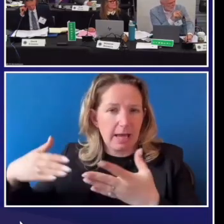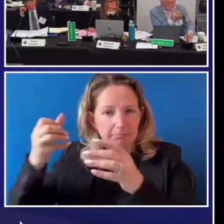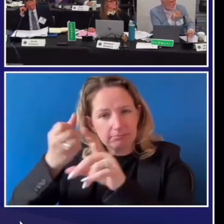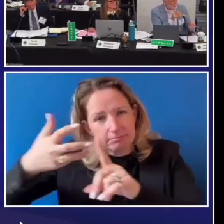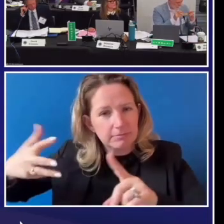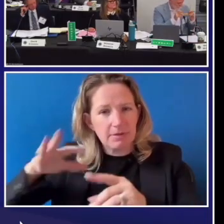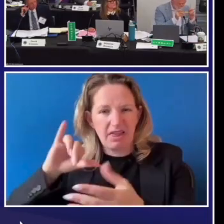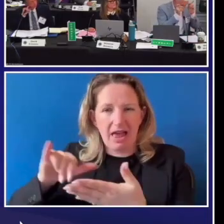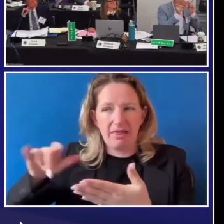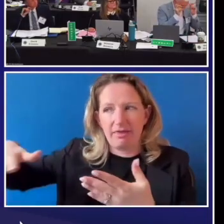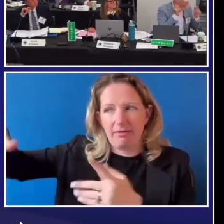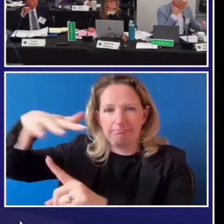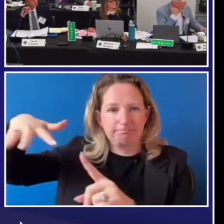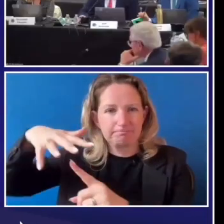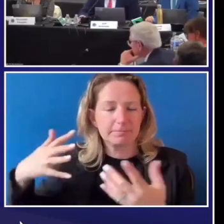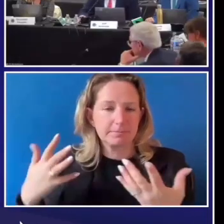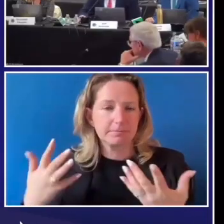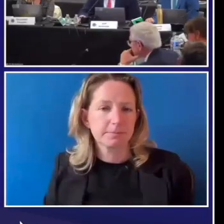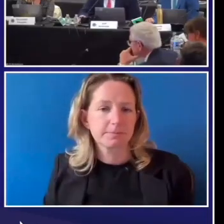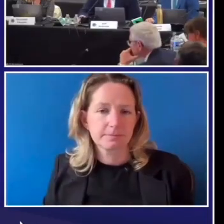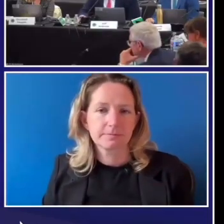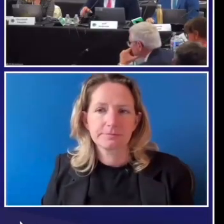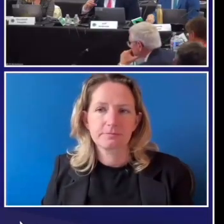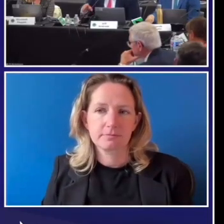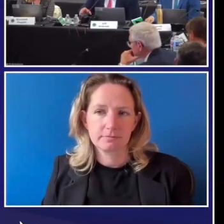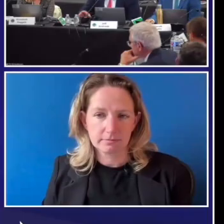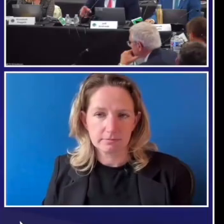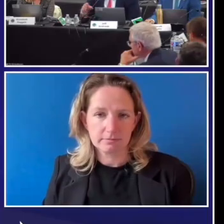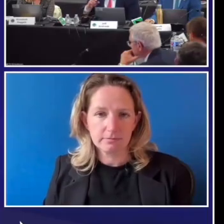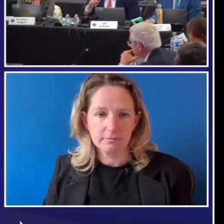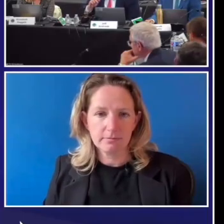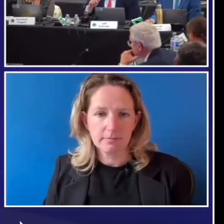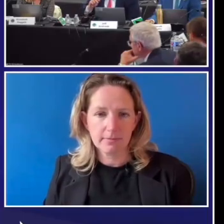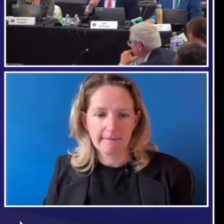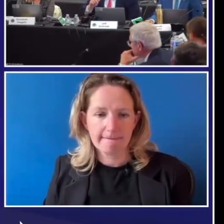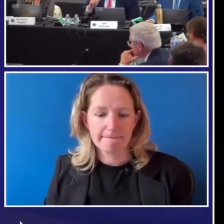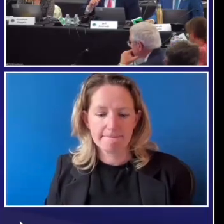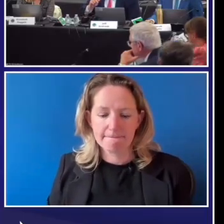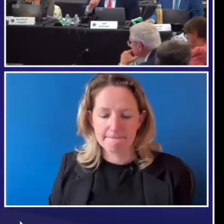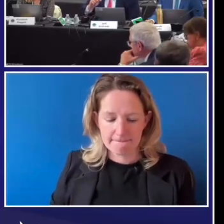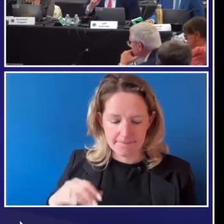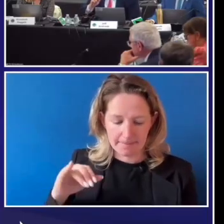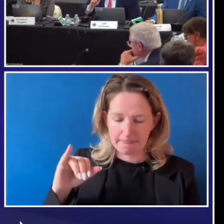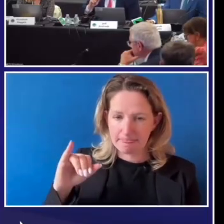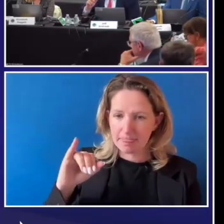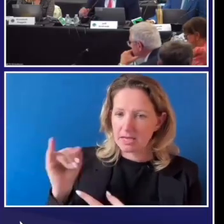Um, Excuse me, I'll bring a Jake regard to the due process piece